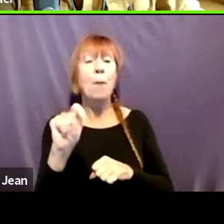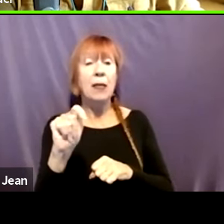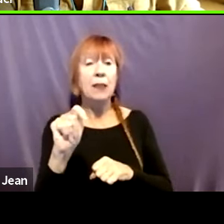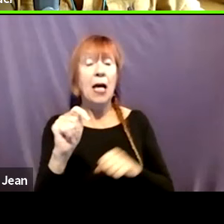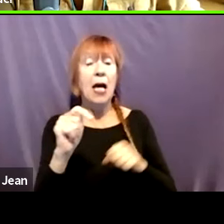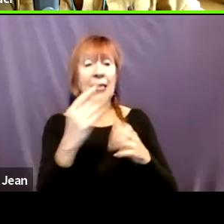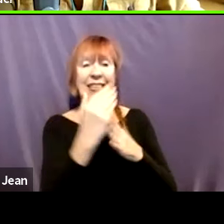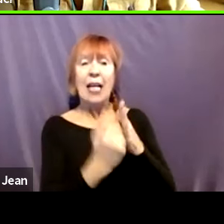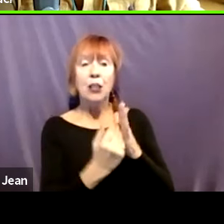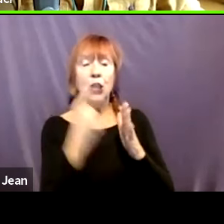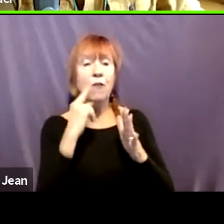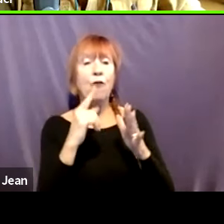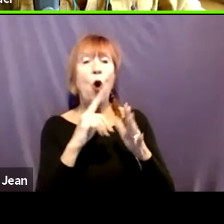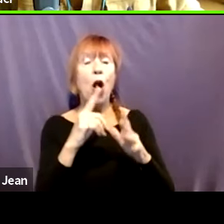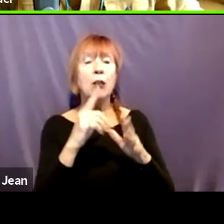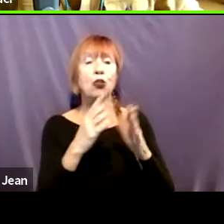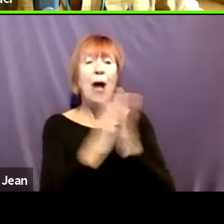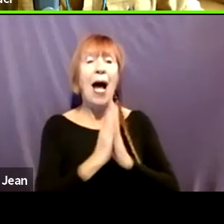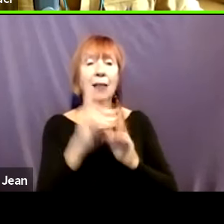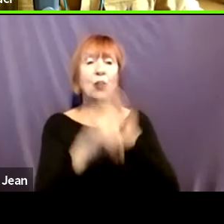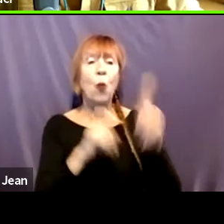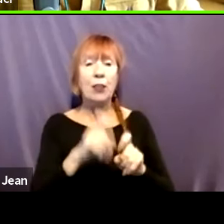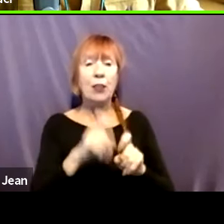Jeffrey, what do you bring to a pitch?